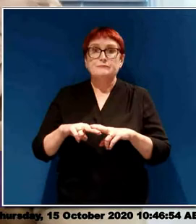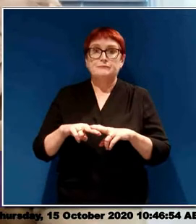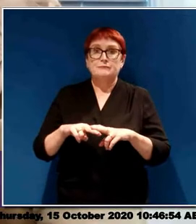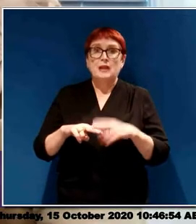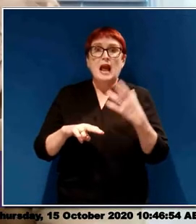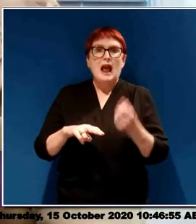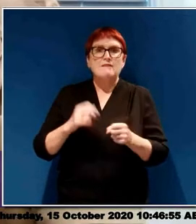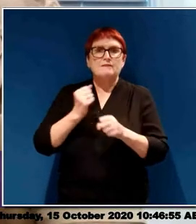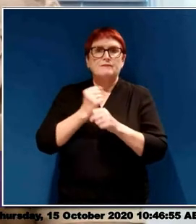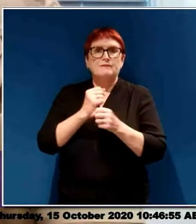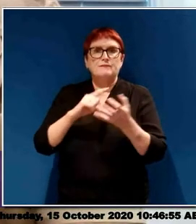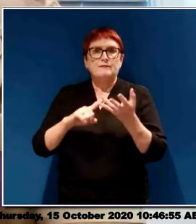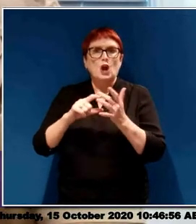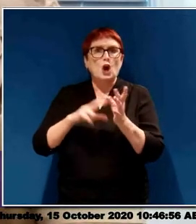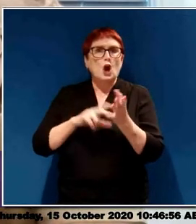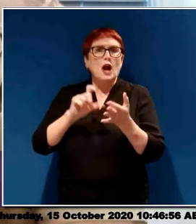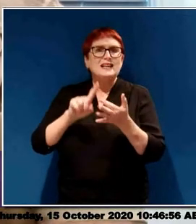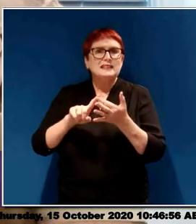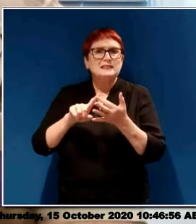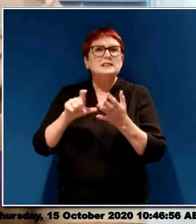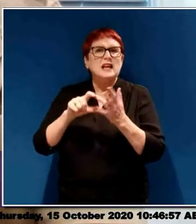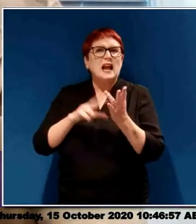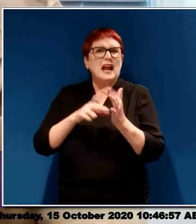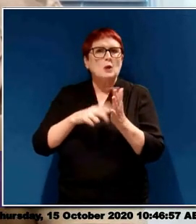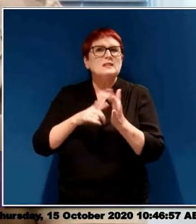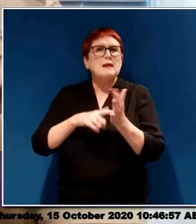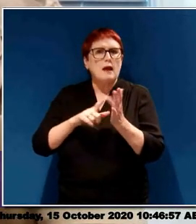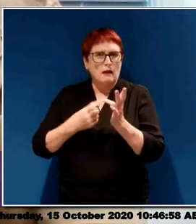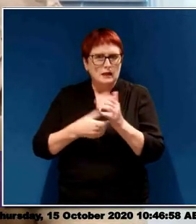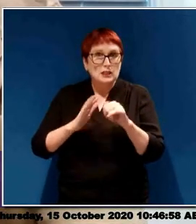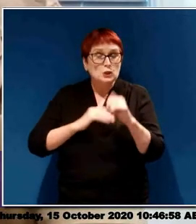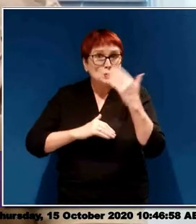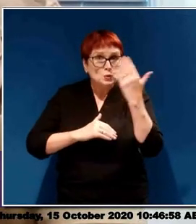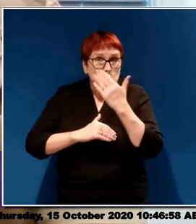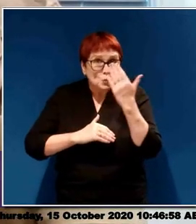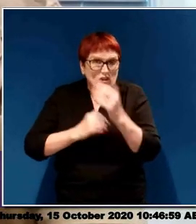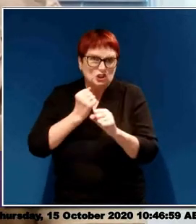at school, too, and they promised the world and nothing ever -